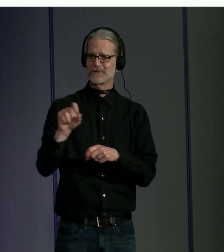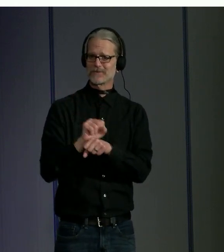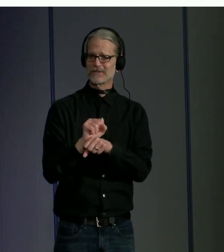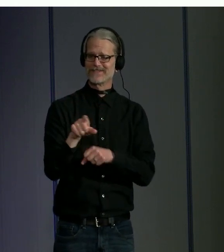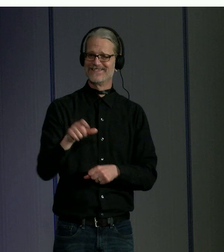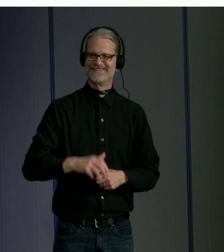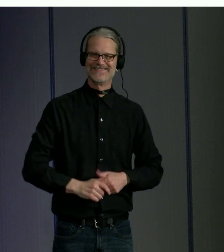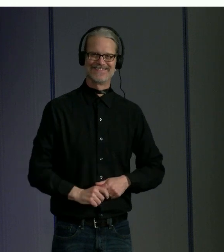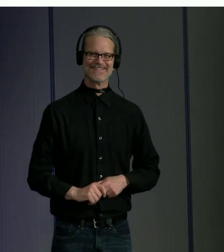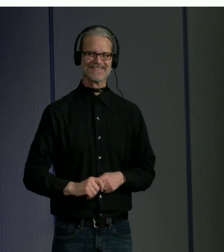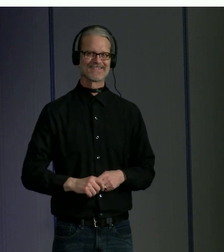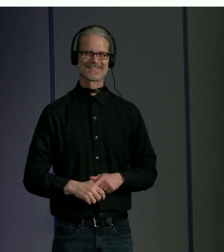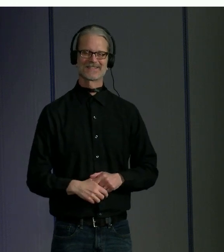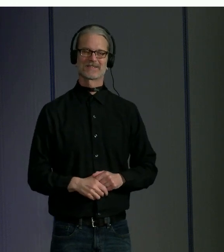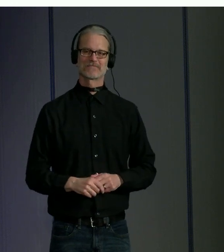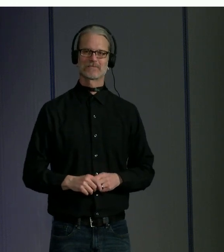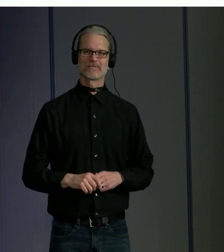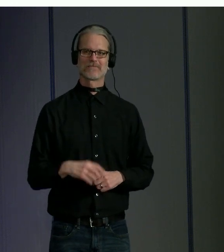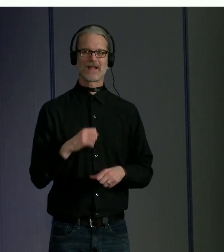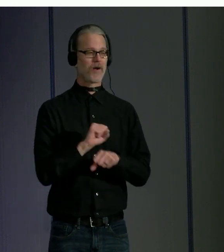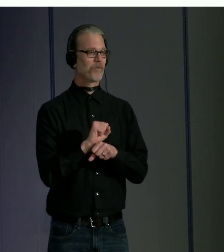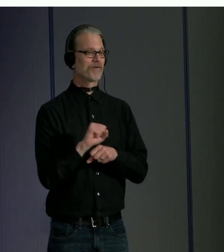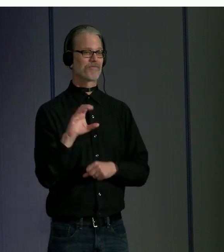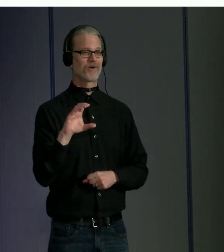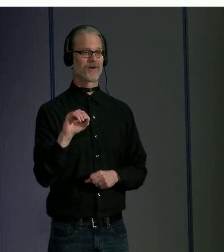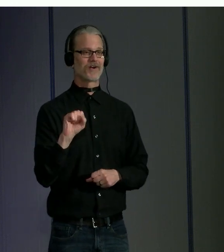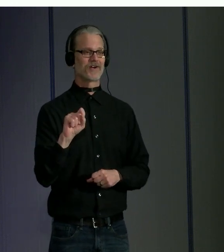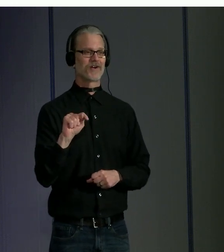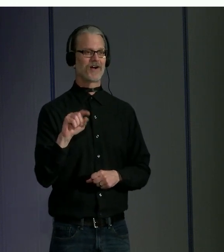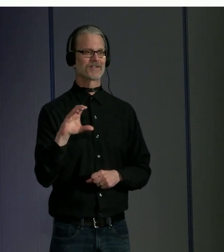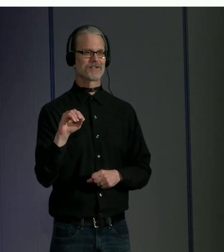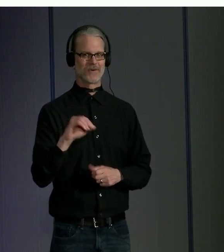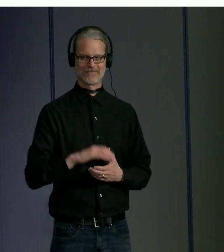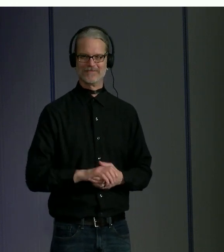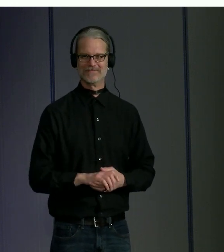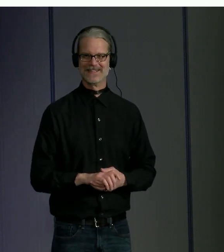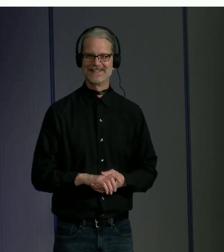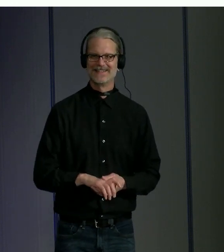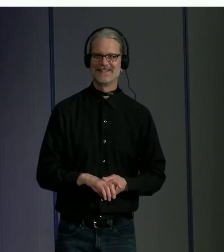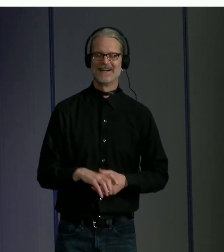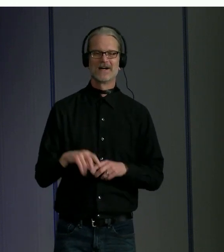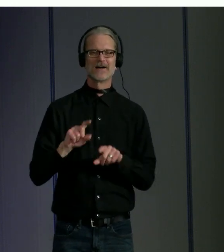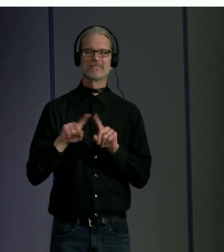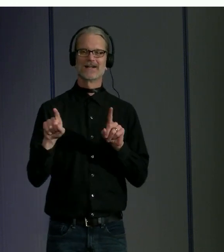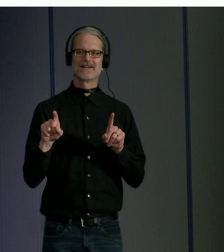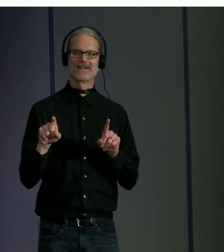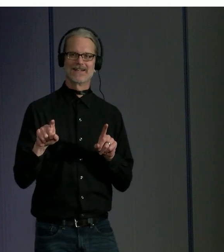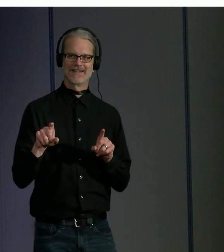I work for Costco.